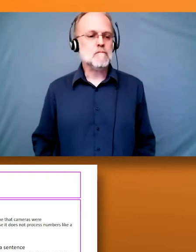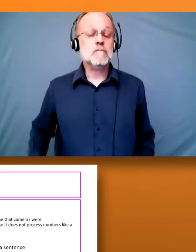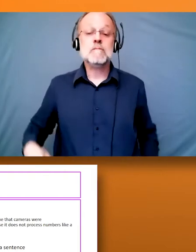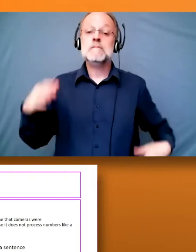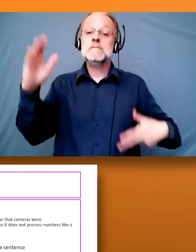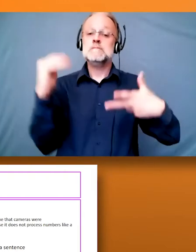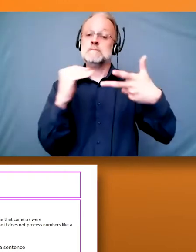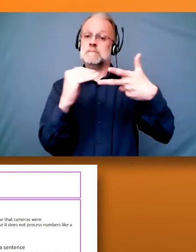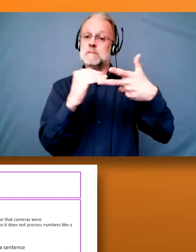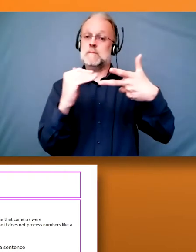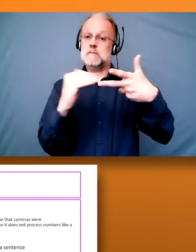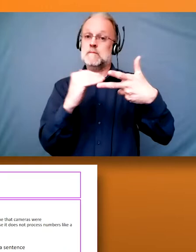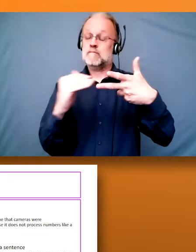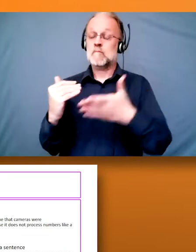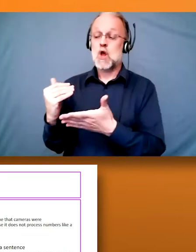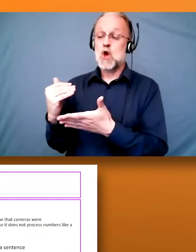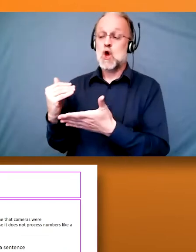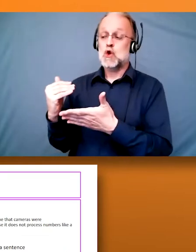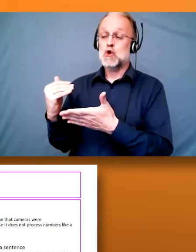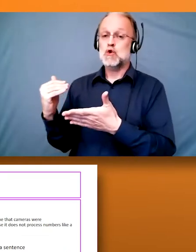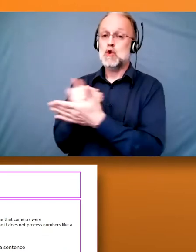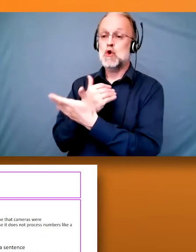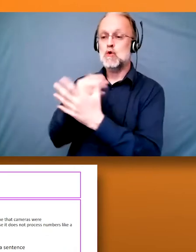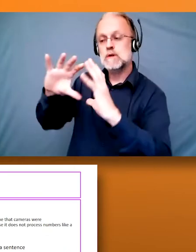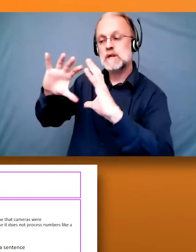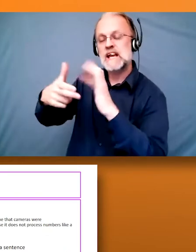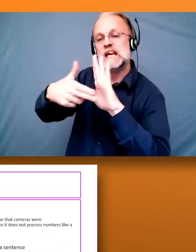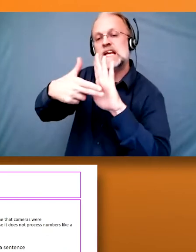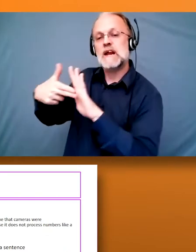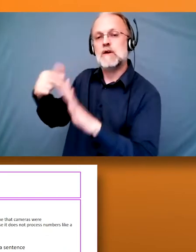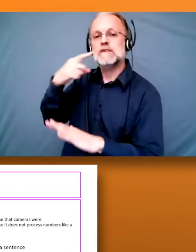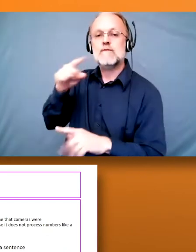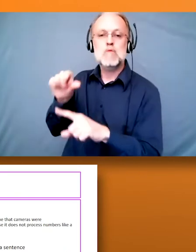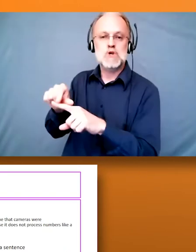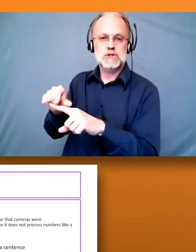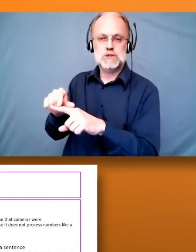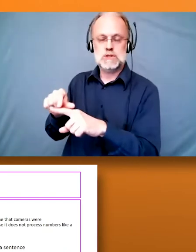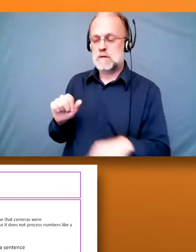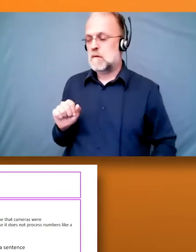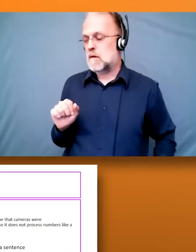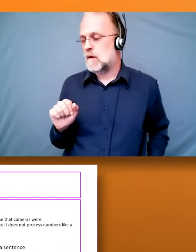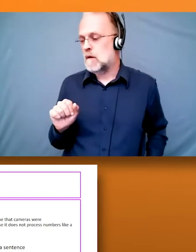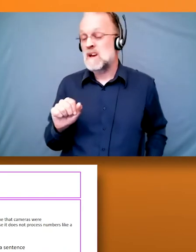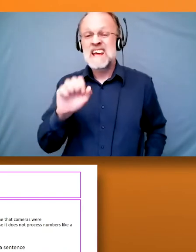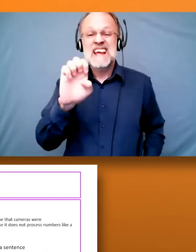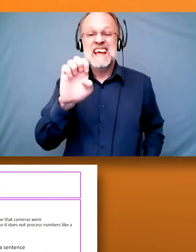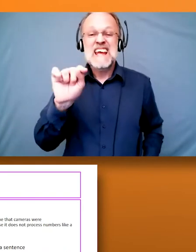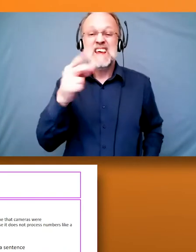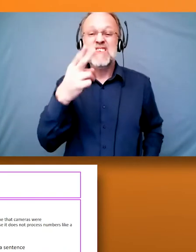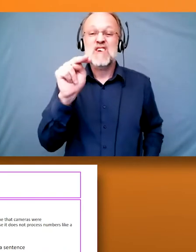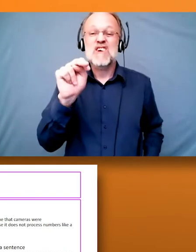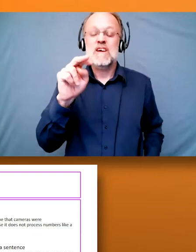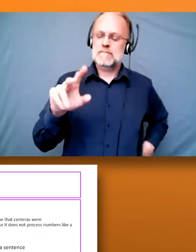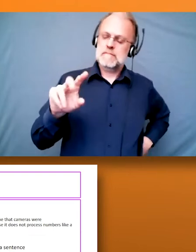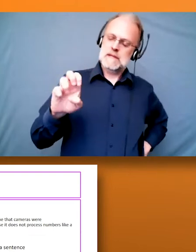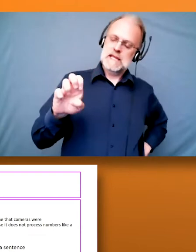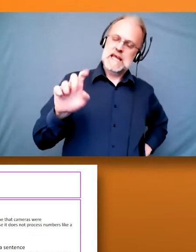And then if we want to be sure that they get a new category forward. So, you know, saying--so we'll hear like Ethernet vs. Internet.